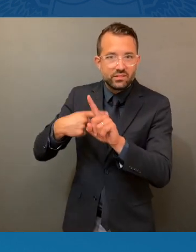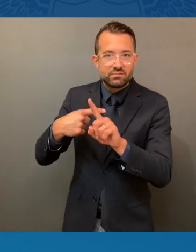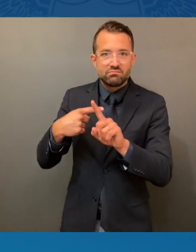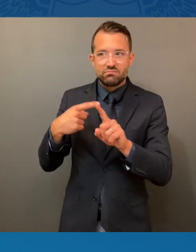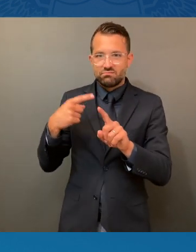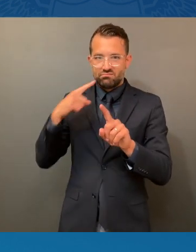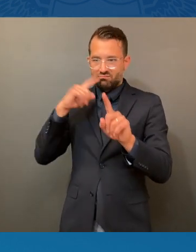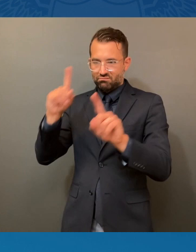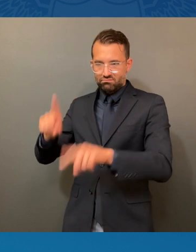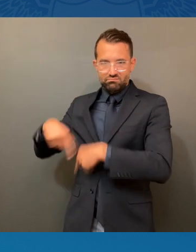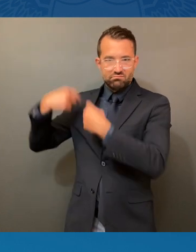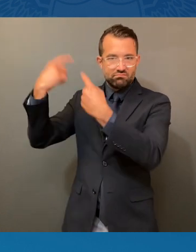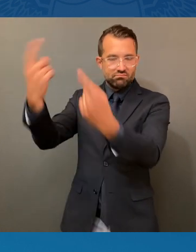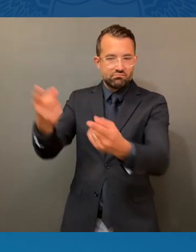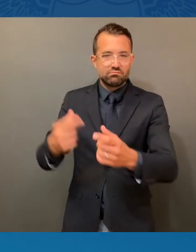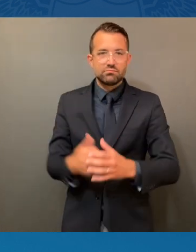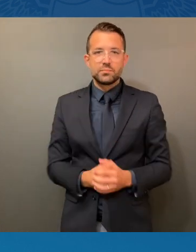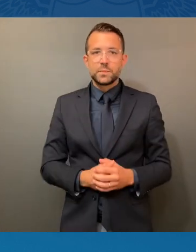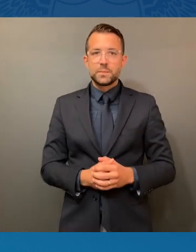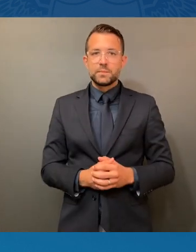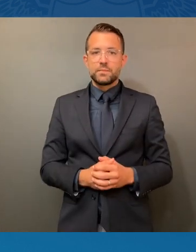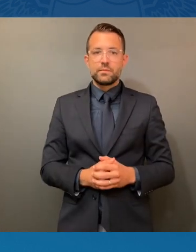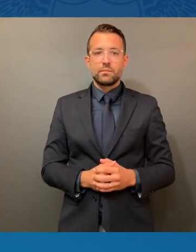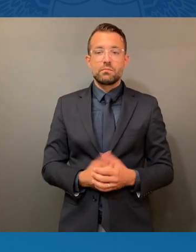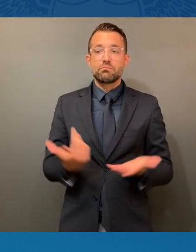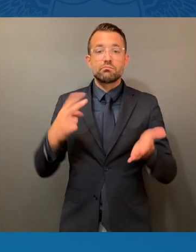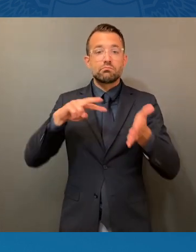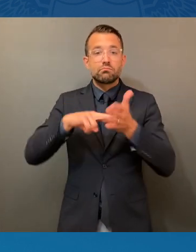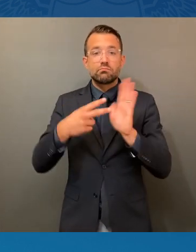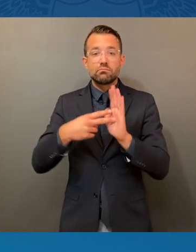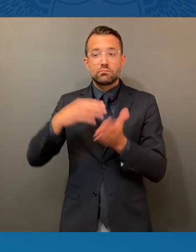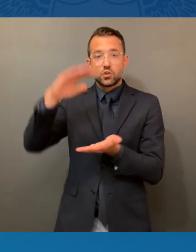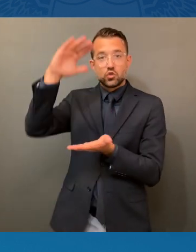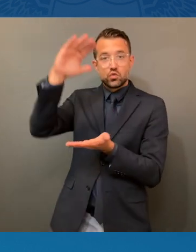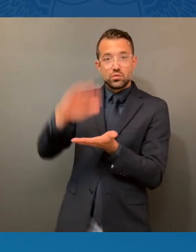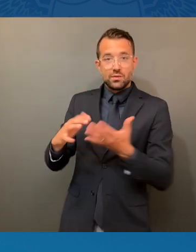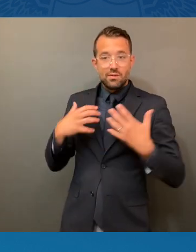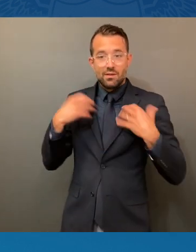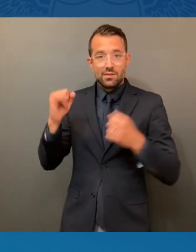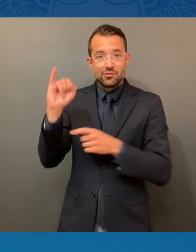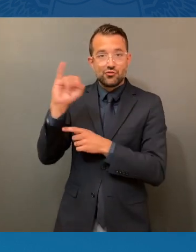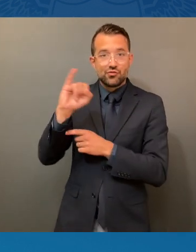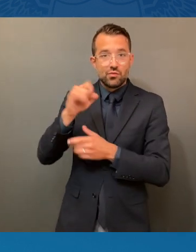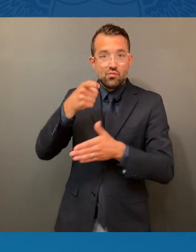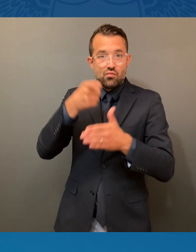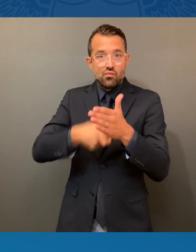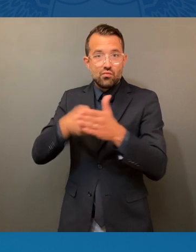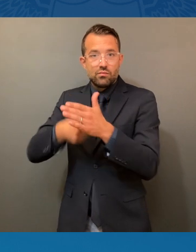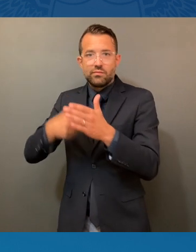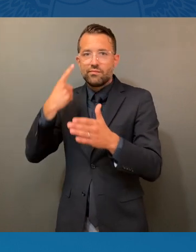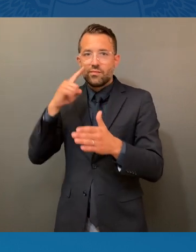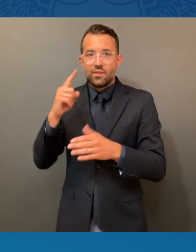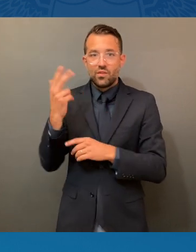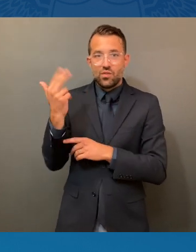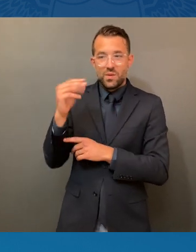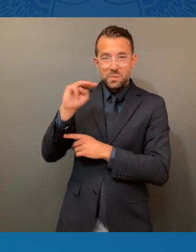That means we will reduce health insurance costs for 13 million Americans by an average of $800 a year.